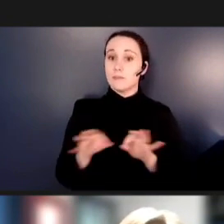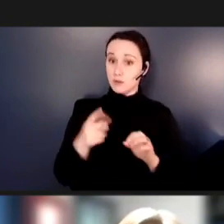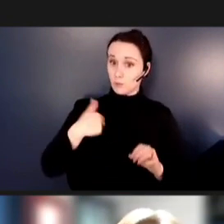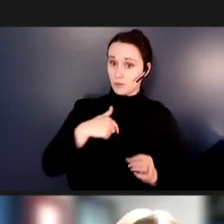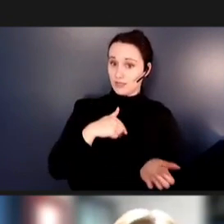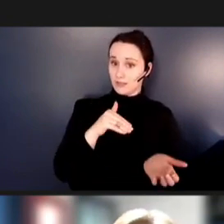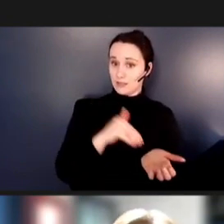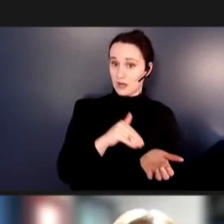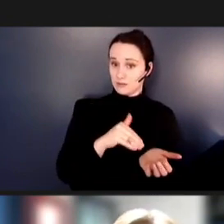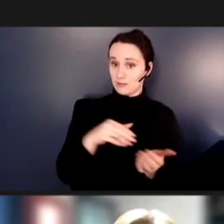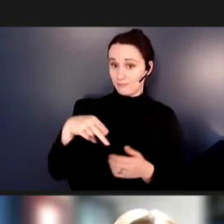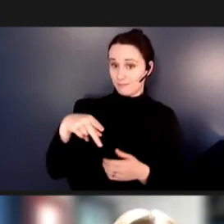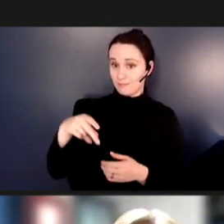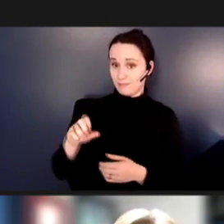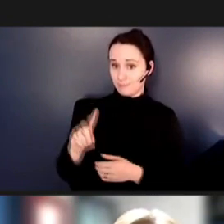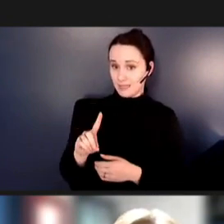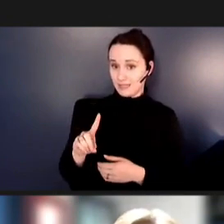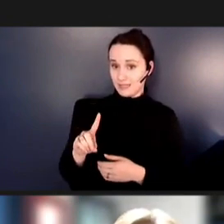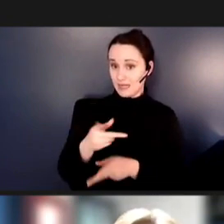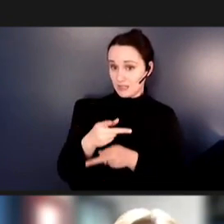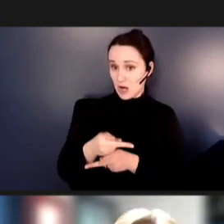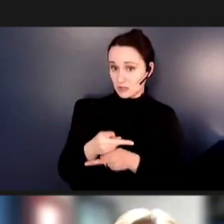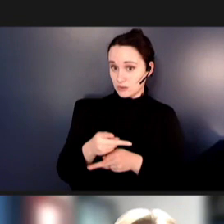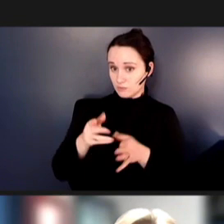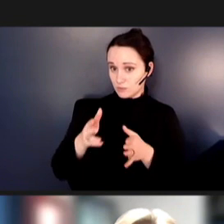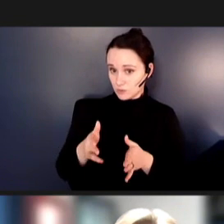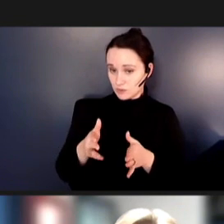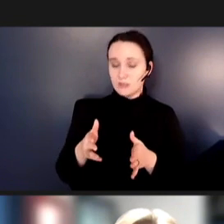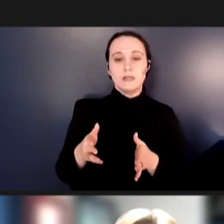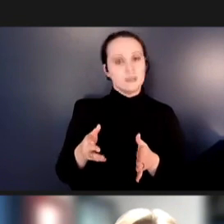we recognize those long cognitive differences that kids may have,